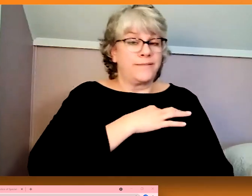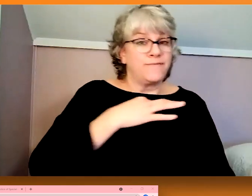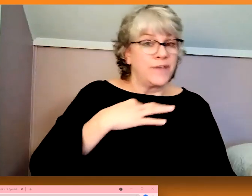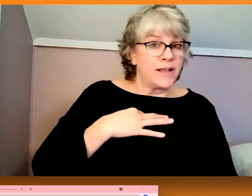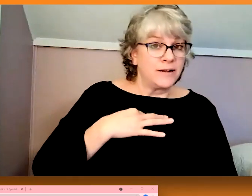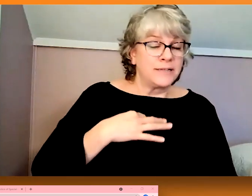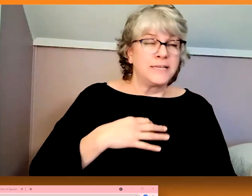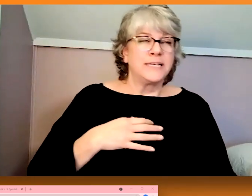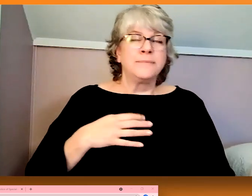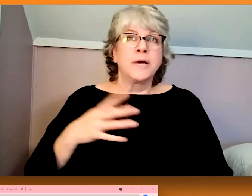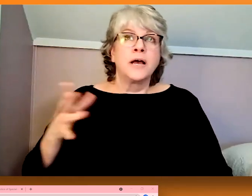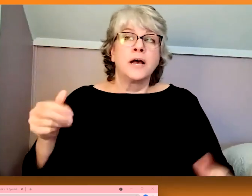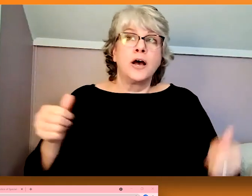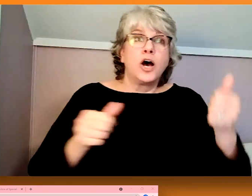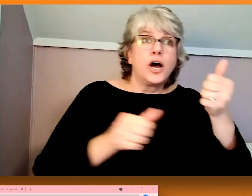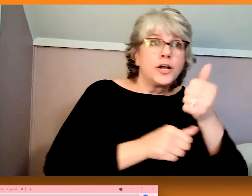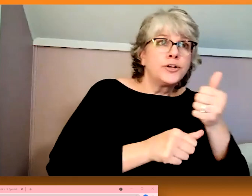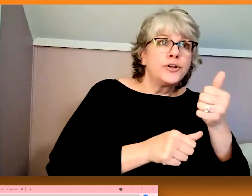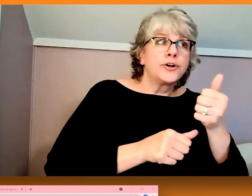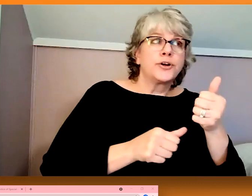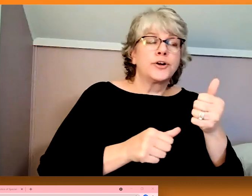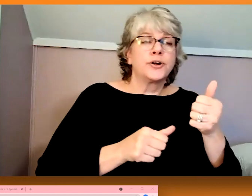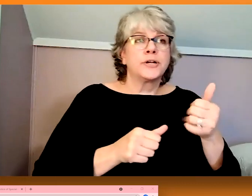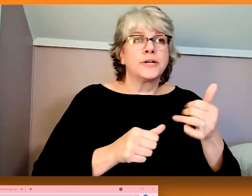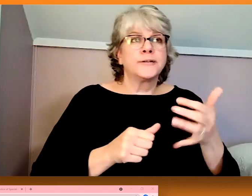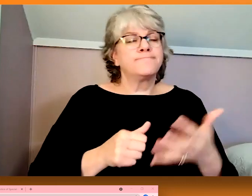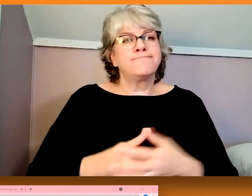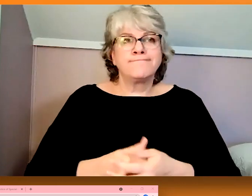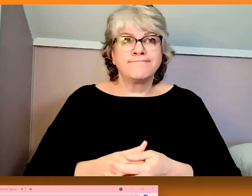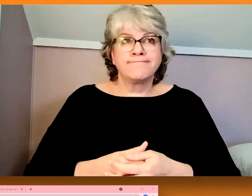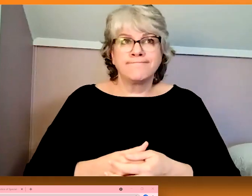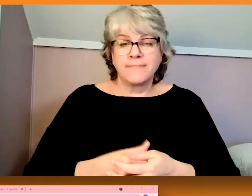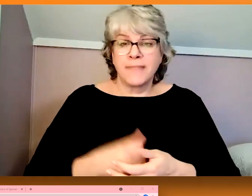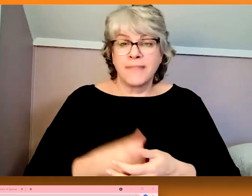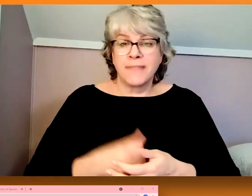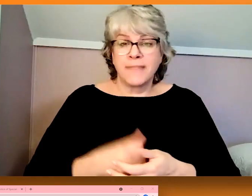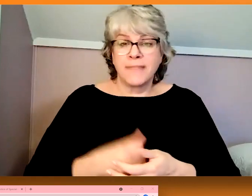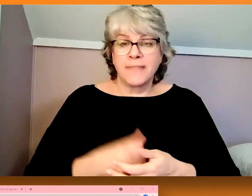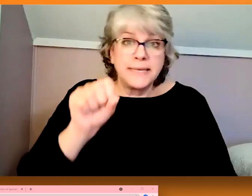I think that it might be able to because this database is so user-friendly,